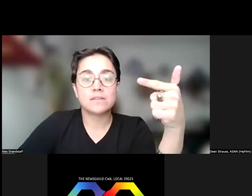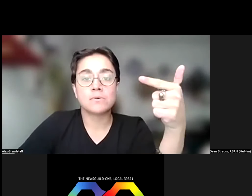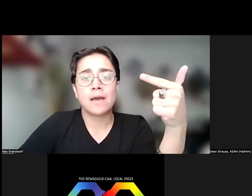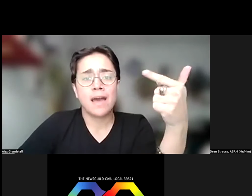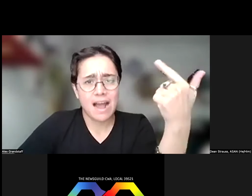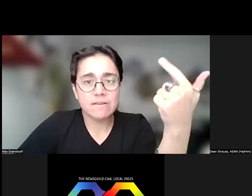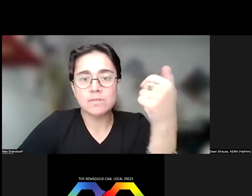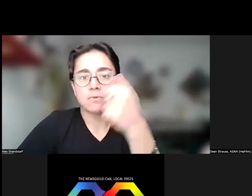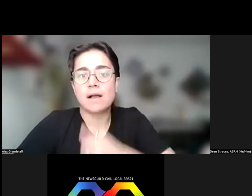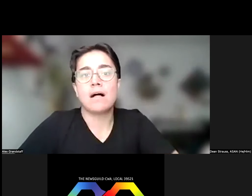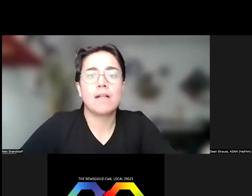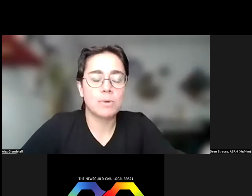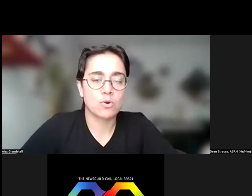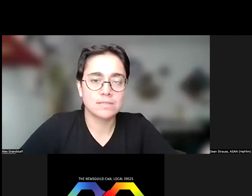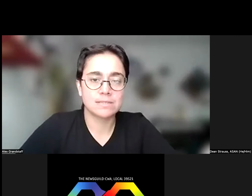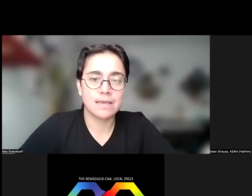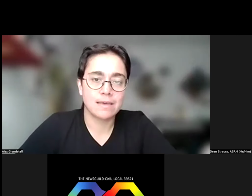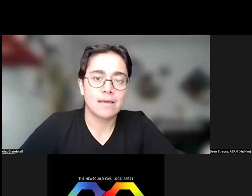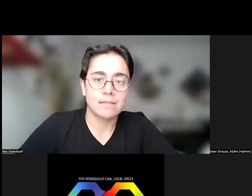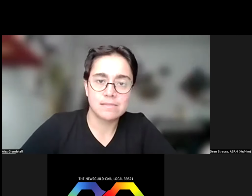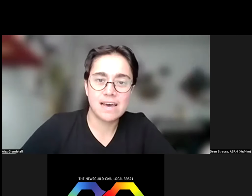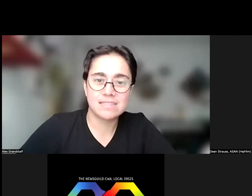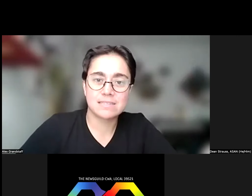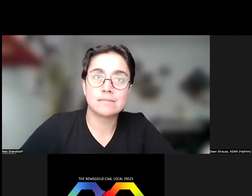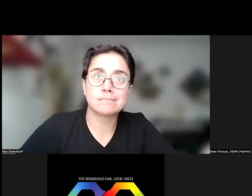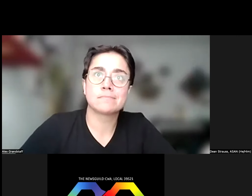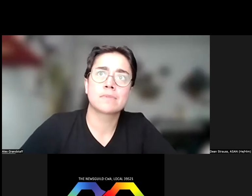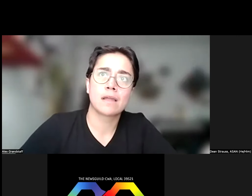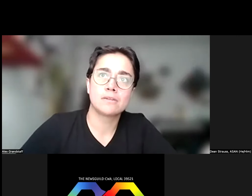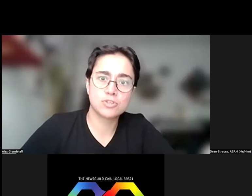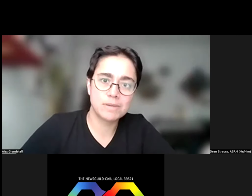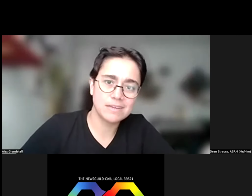I will research things that I already know, that I care about and I want to learn more about.